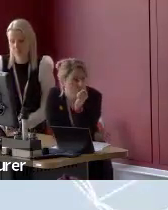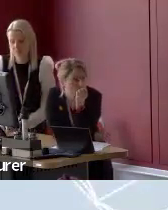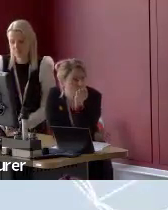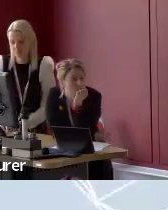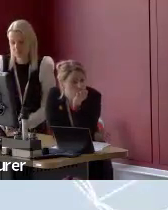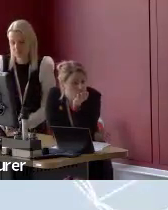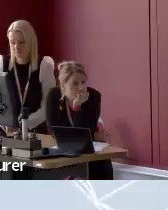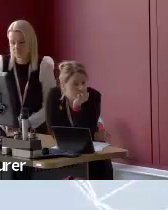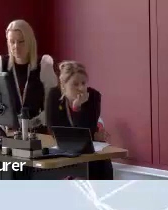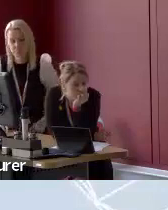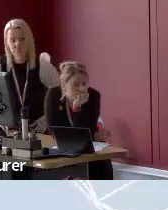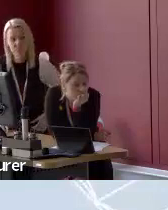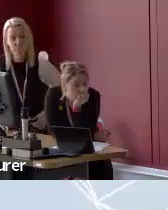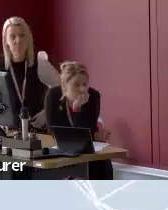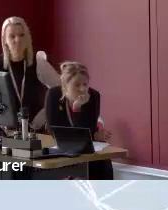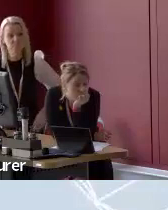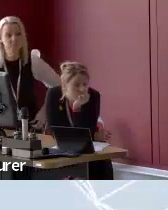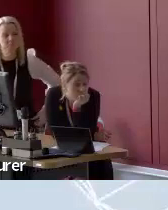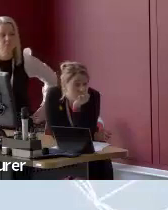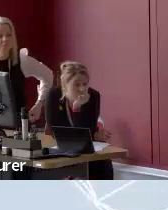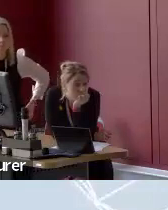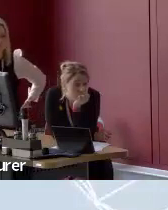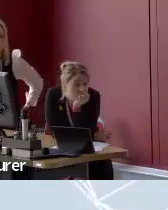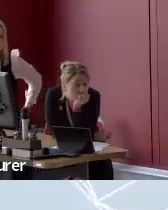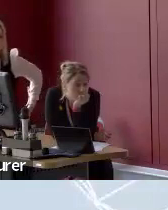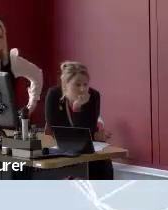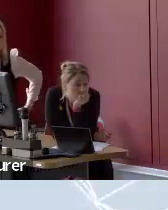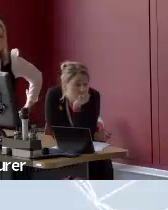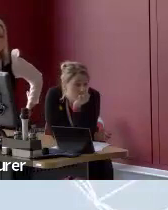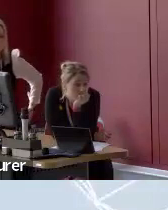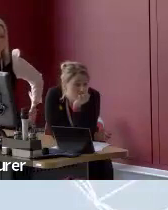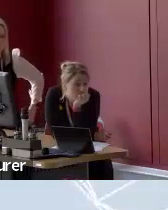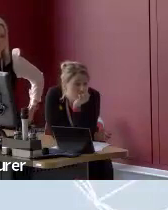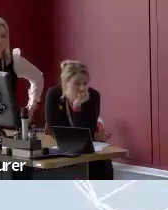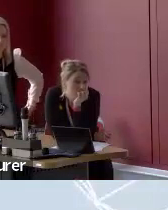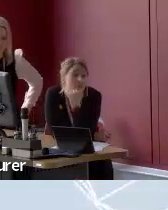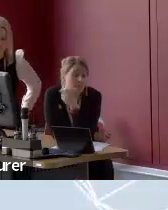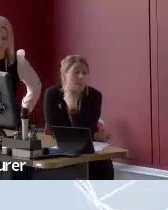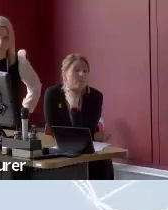in the second project to evaluate how did you publicize that you got respondents. I miss how